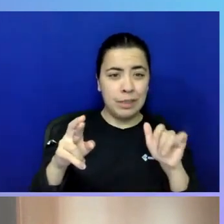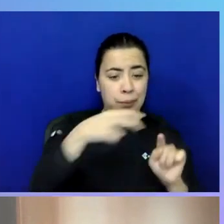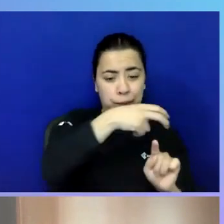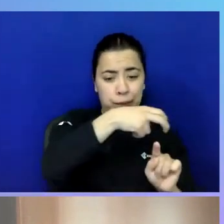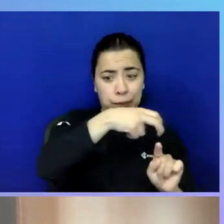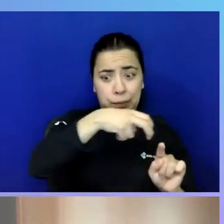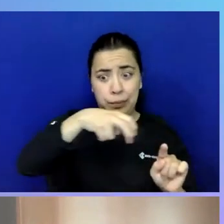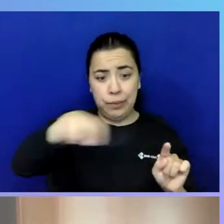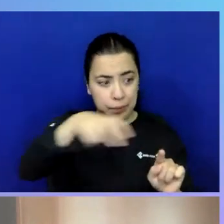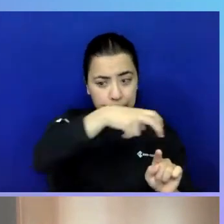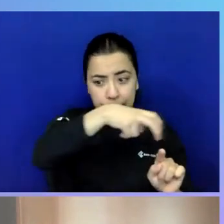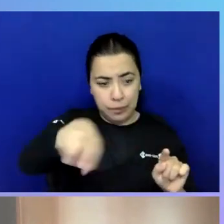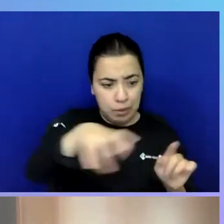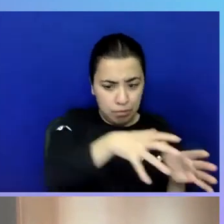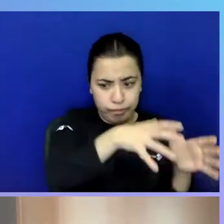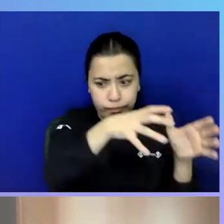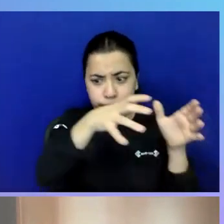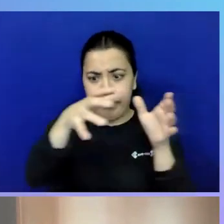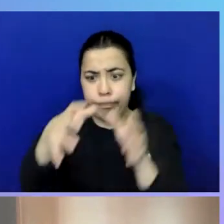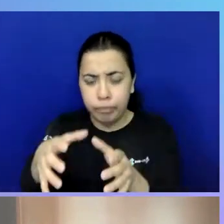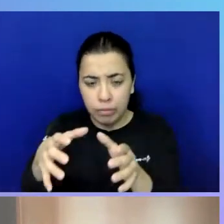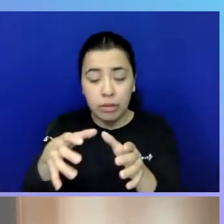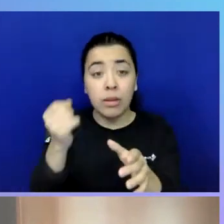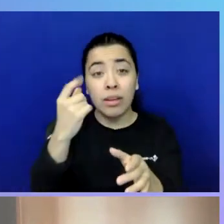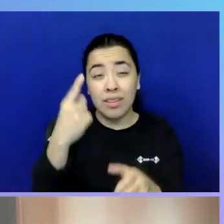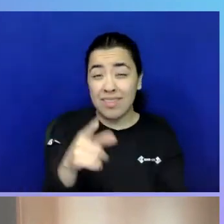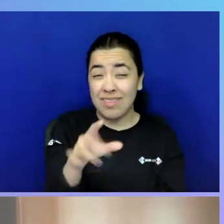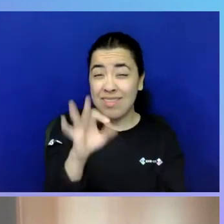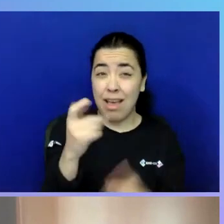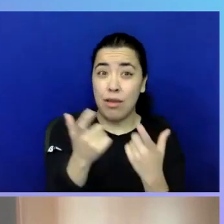migrating nine major e-commerce sites from our outdated system